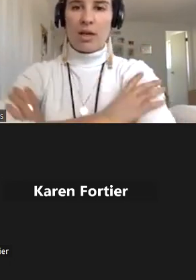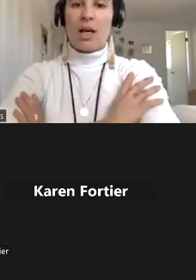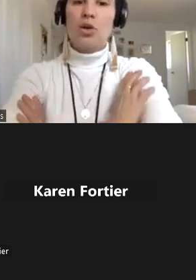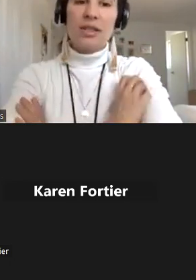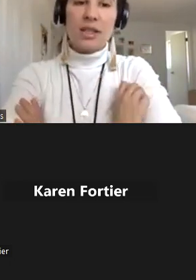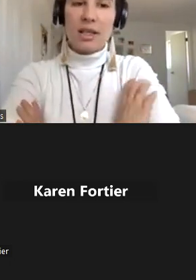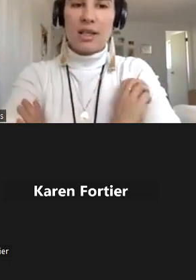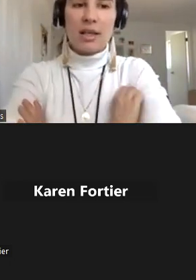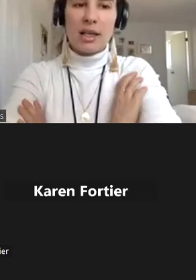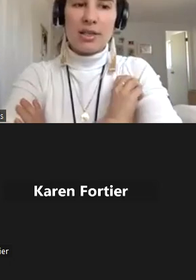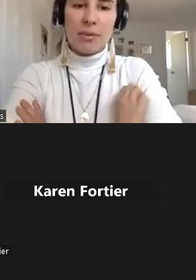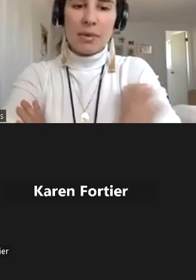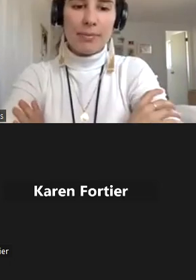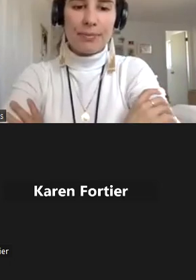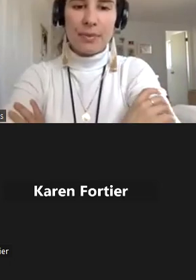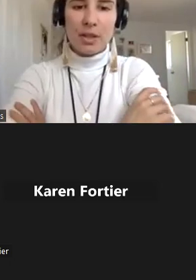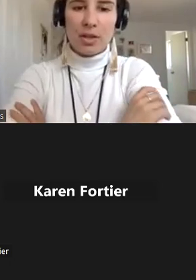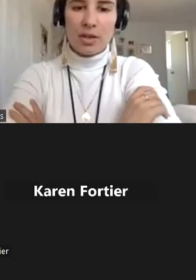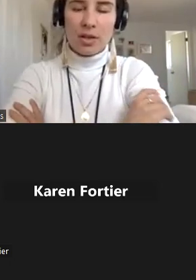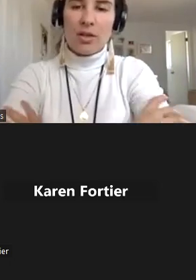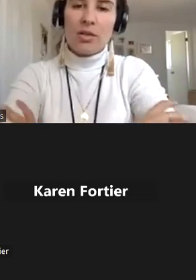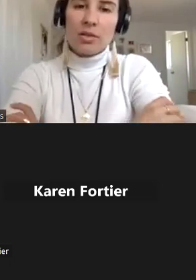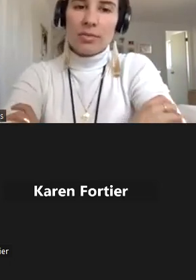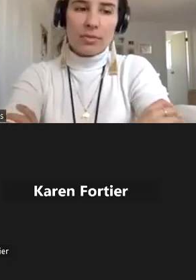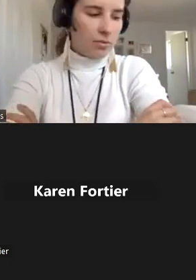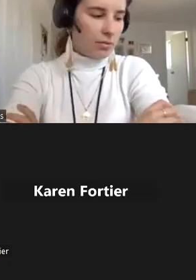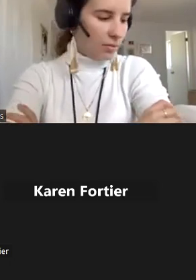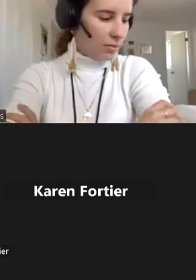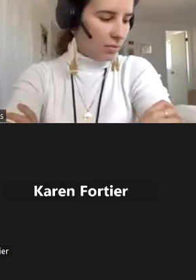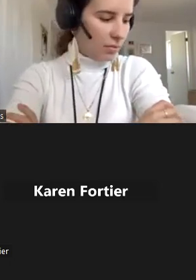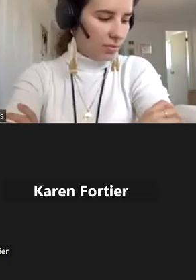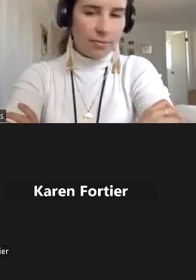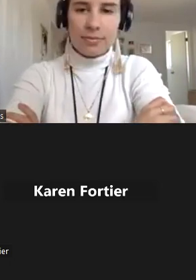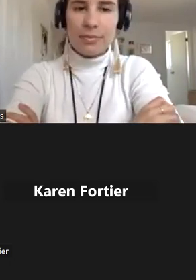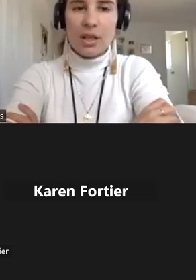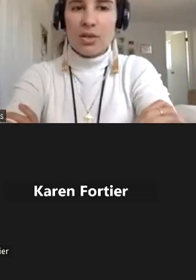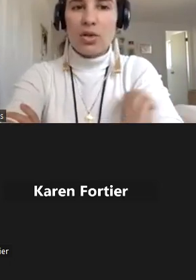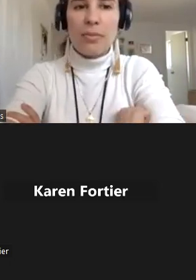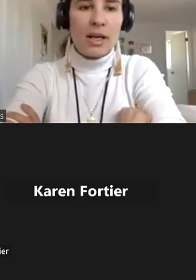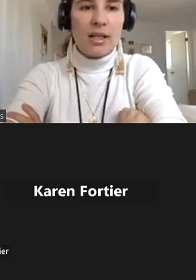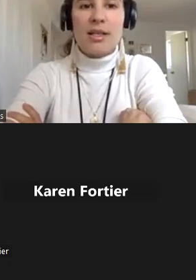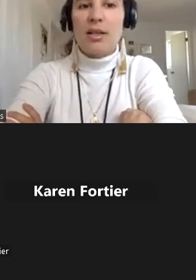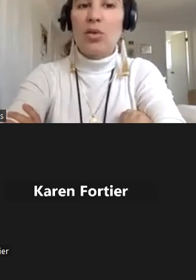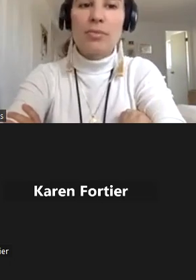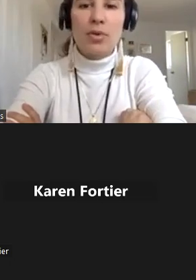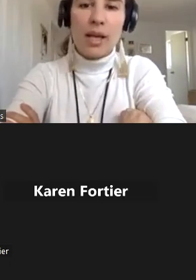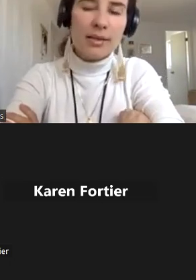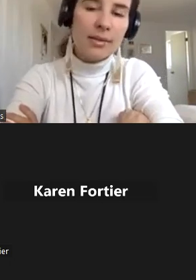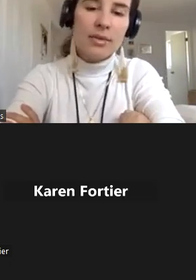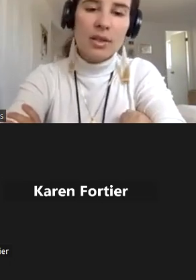(Jami) No, other than thank you all for what you do, and it's a pleasure to have talked